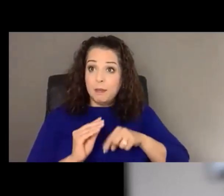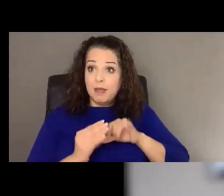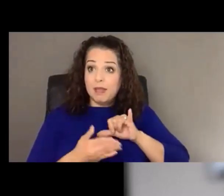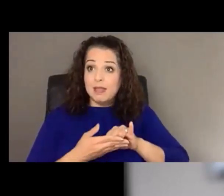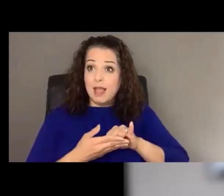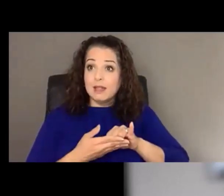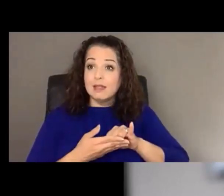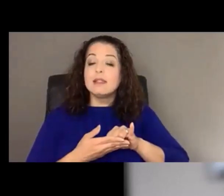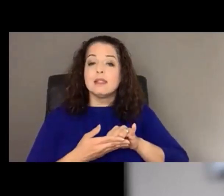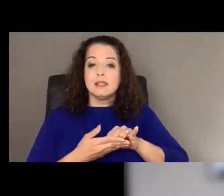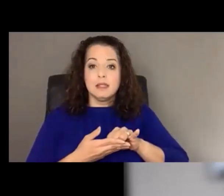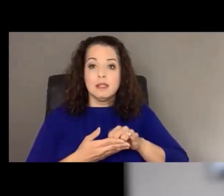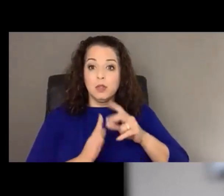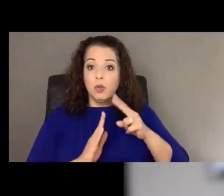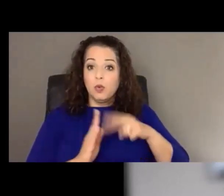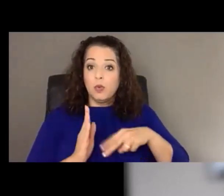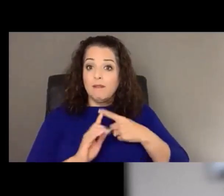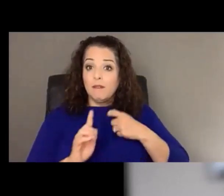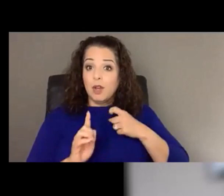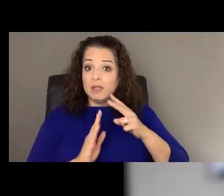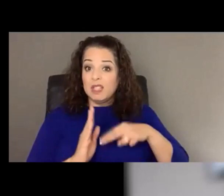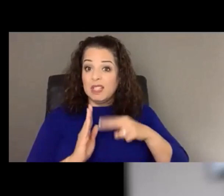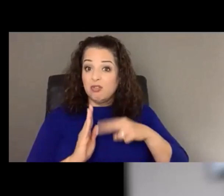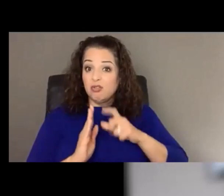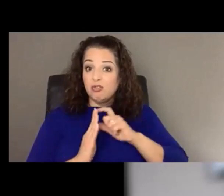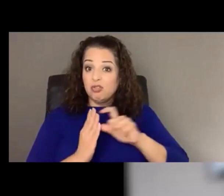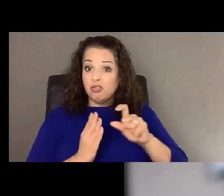from the literature before I give general concepts?